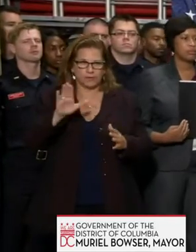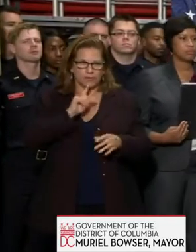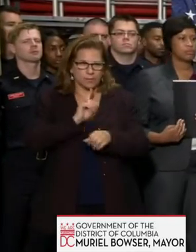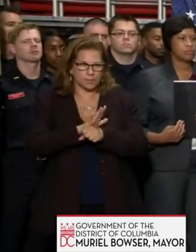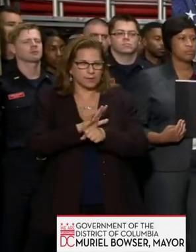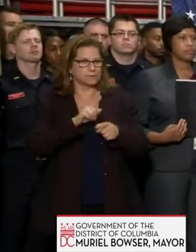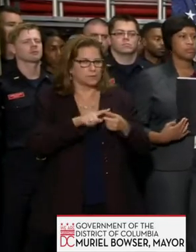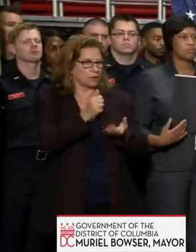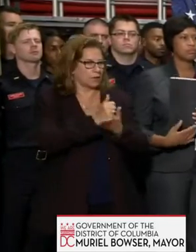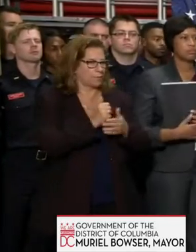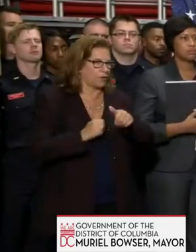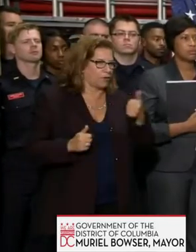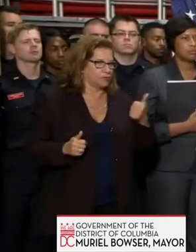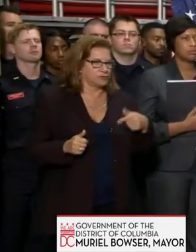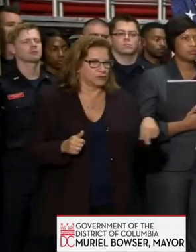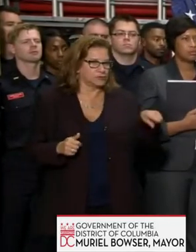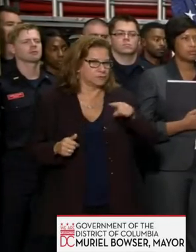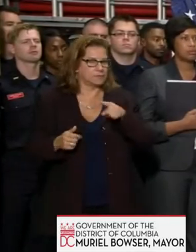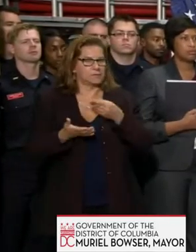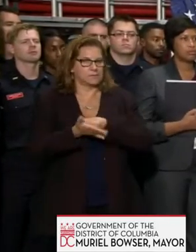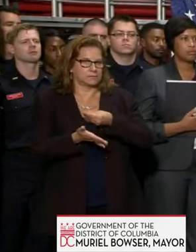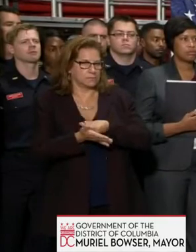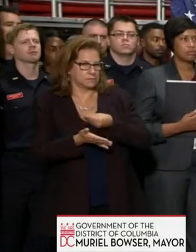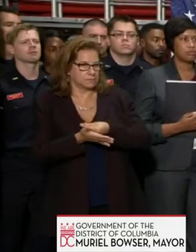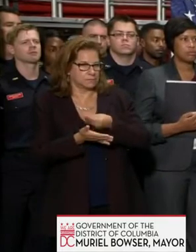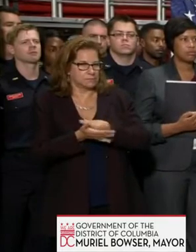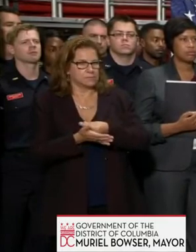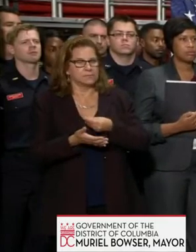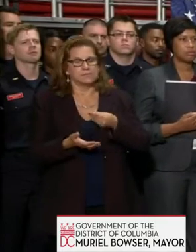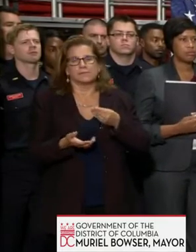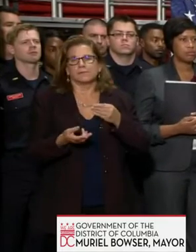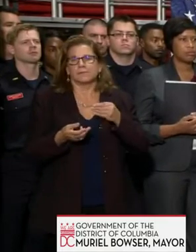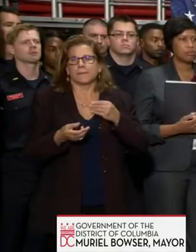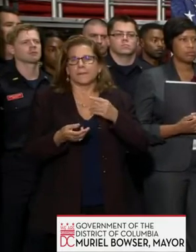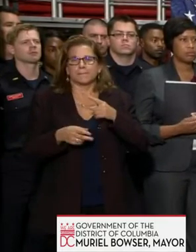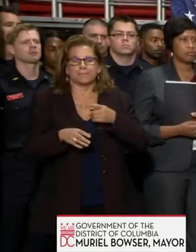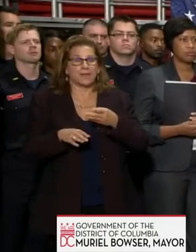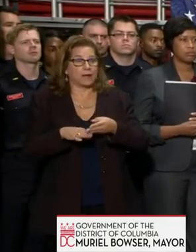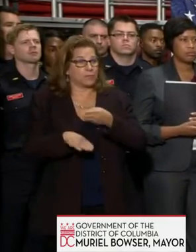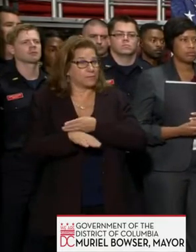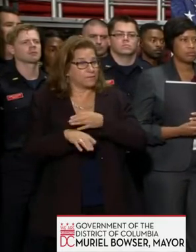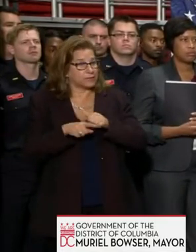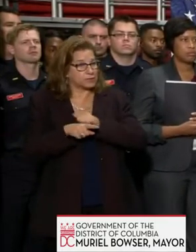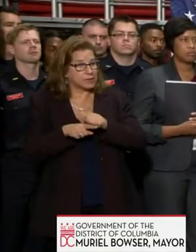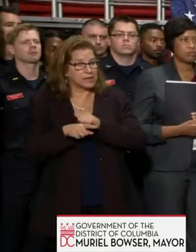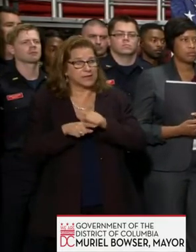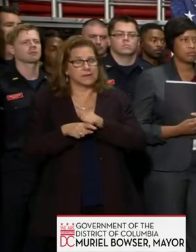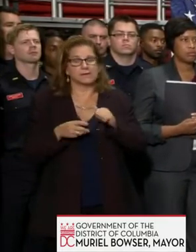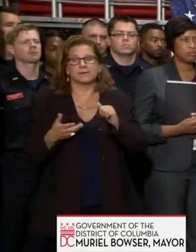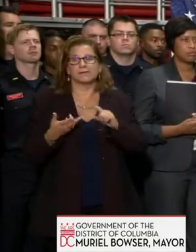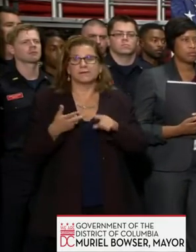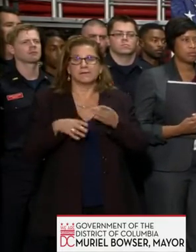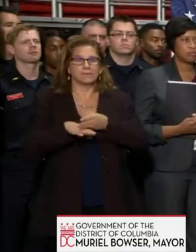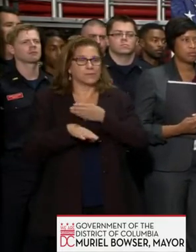THROUGH FUNDING APPARATUS, FUNDING TRAINING, THE TOXIC FLAME RETARDANT BILLS, THE LEGISLATION THAT COUNCILMEMBER